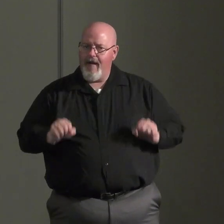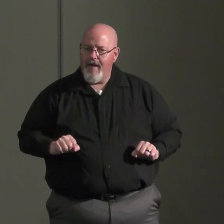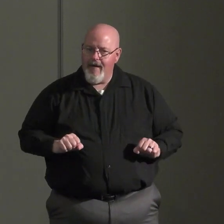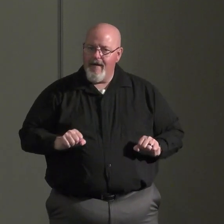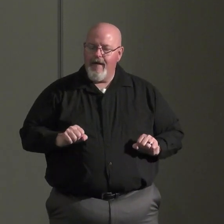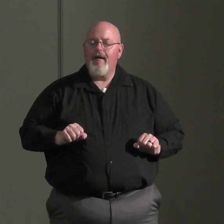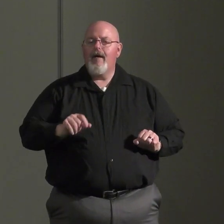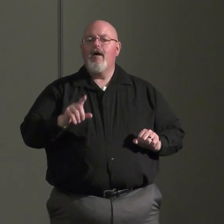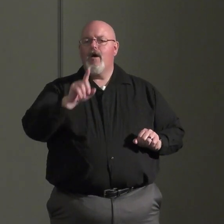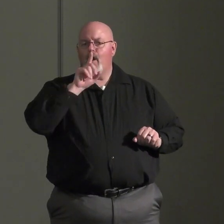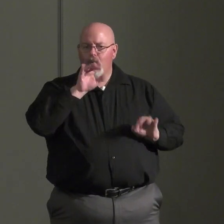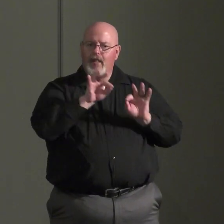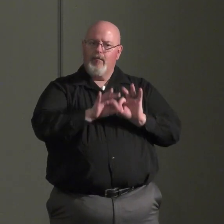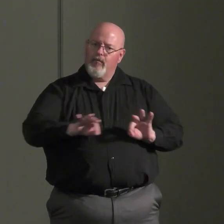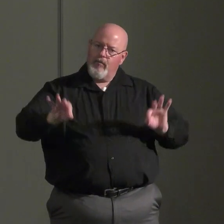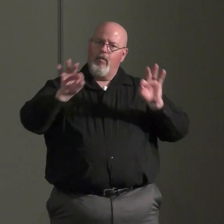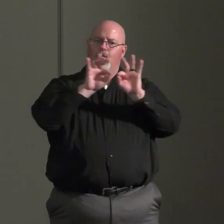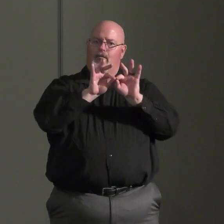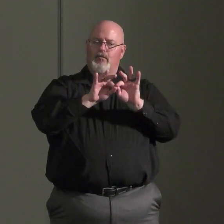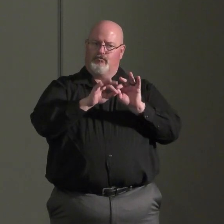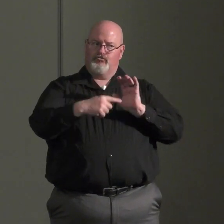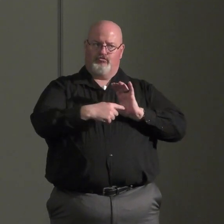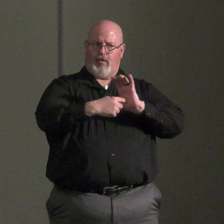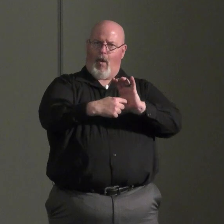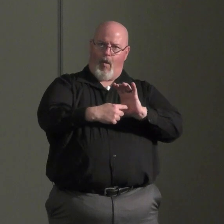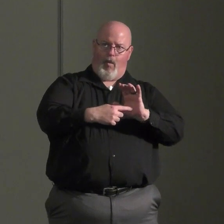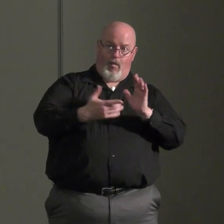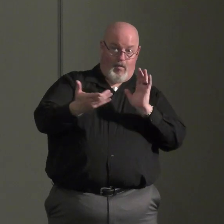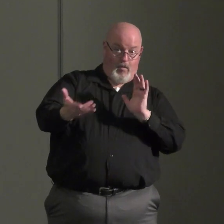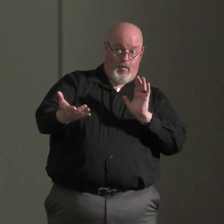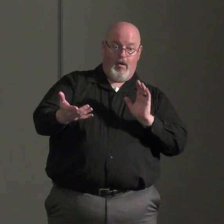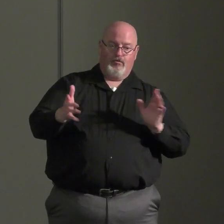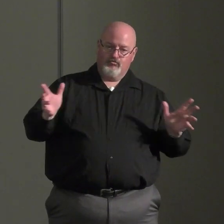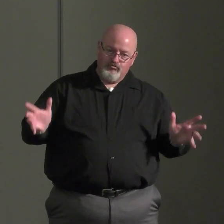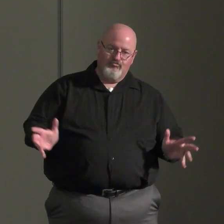It is important to show case that. In order to drive change.